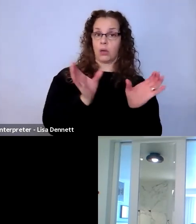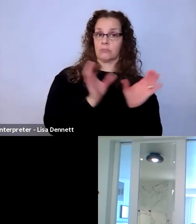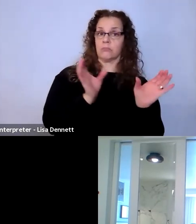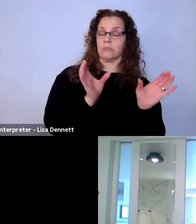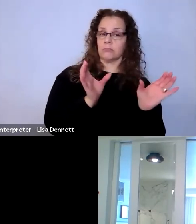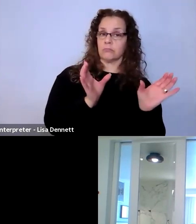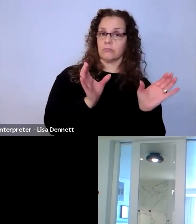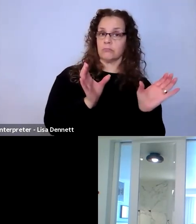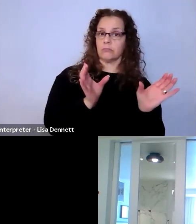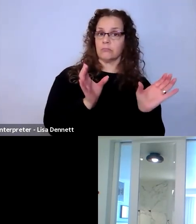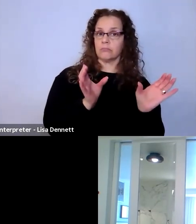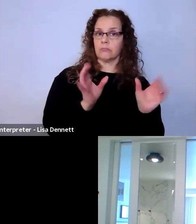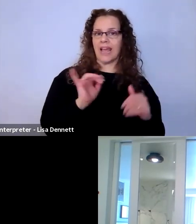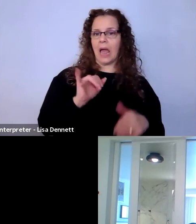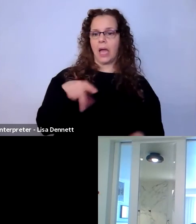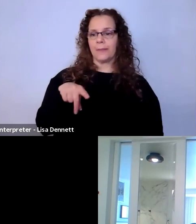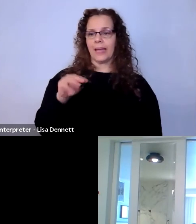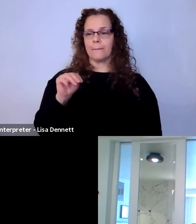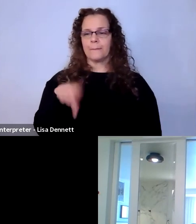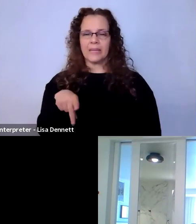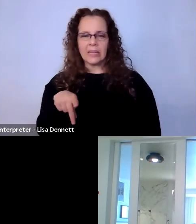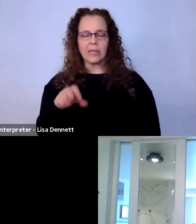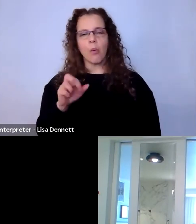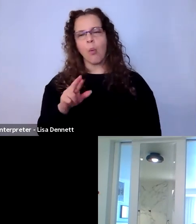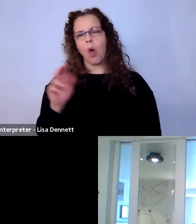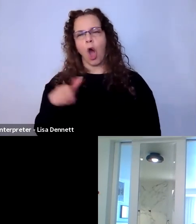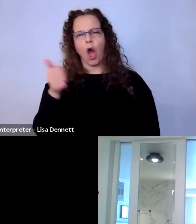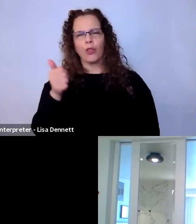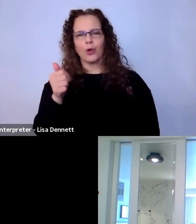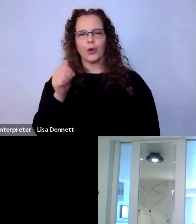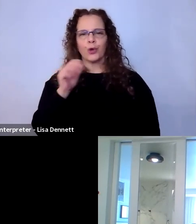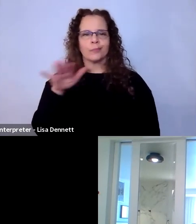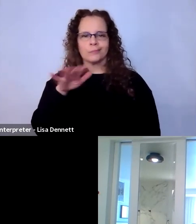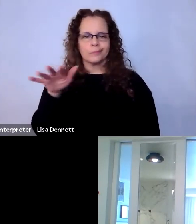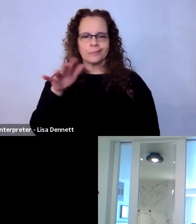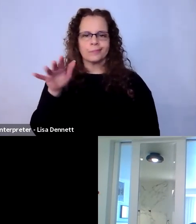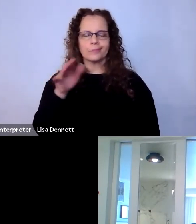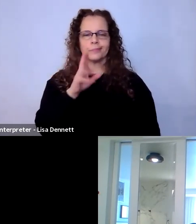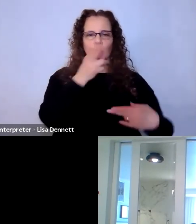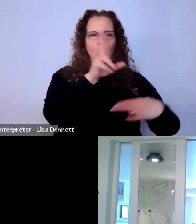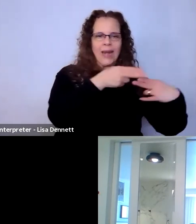similar to like a pmt or any other digits letters that come after your name certainly check that.